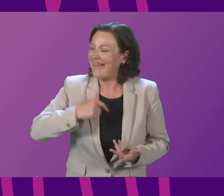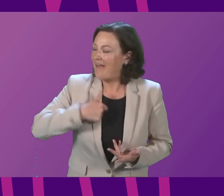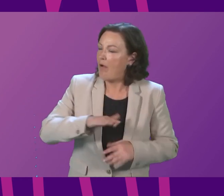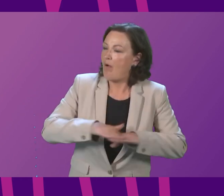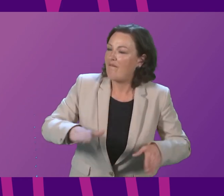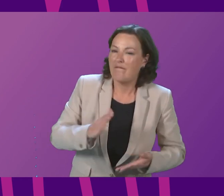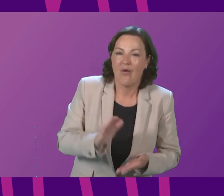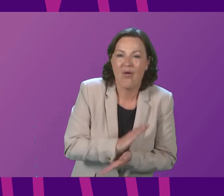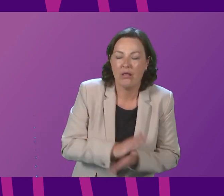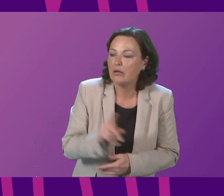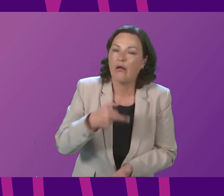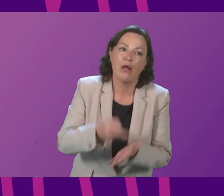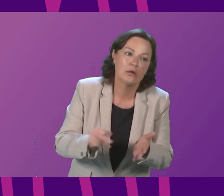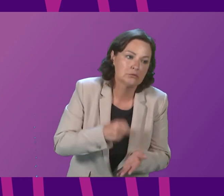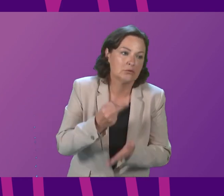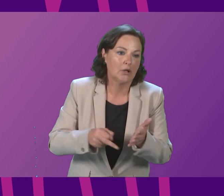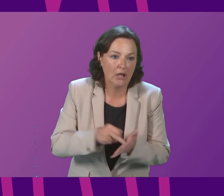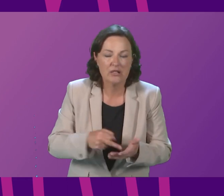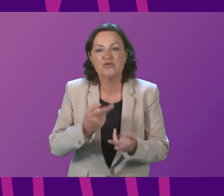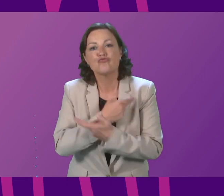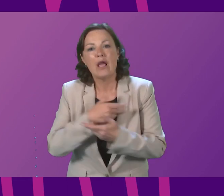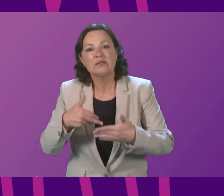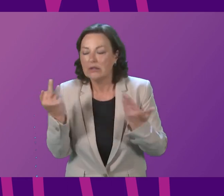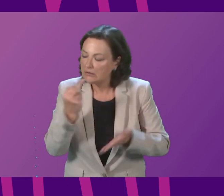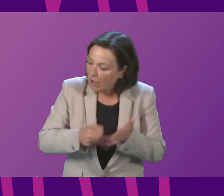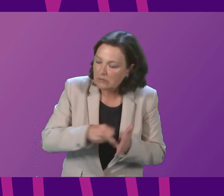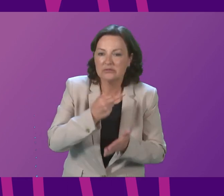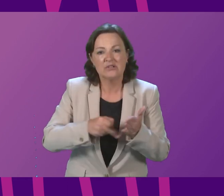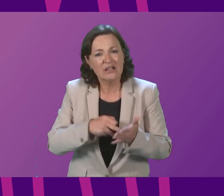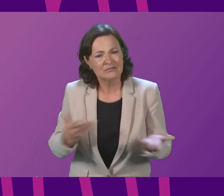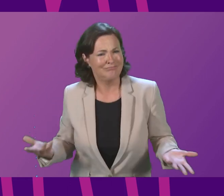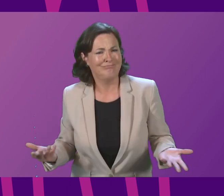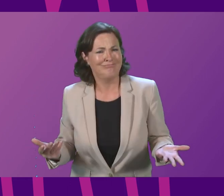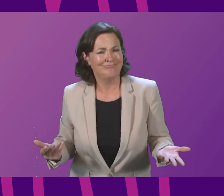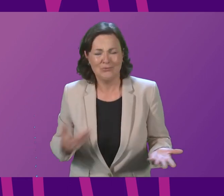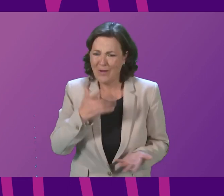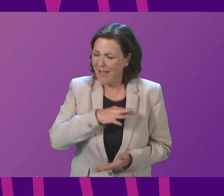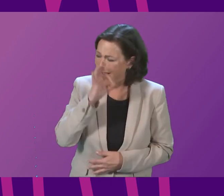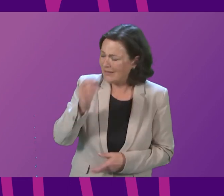If the Government takes the issue seriously, what is the First Minister doing to make sure